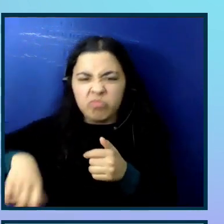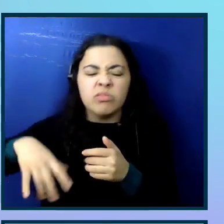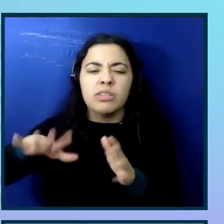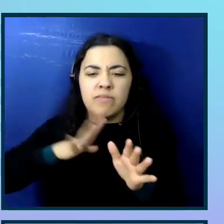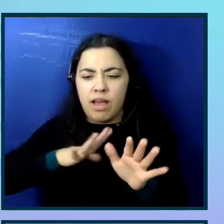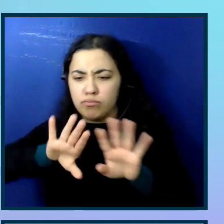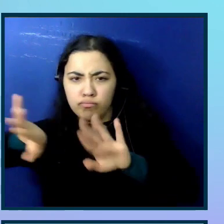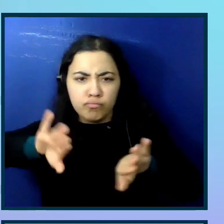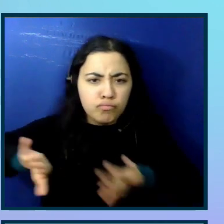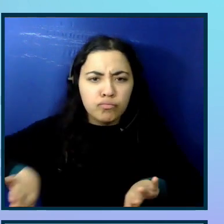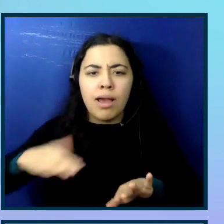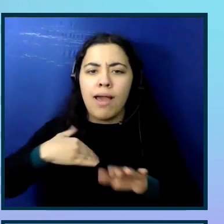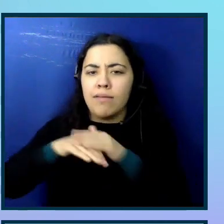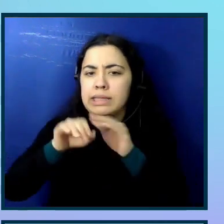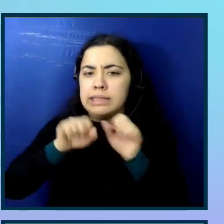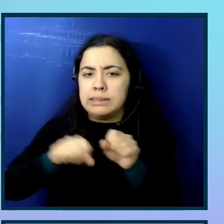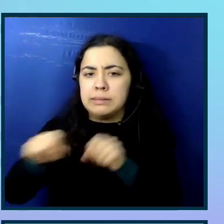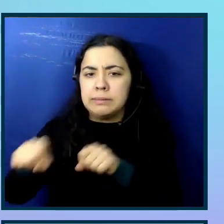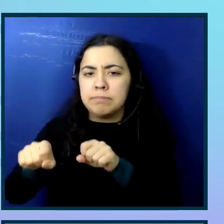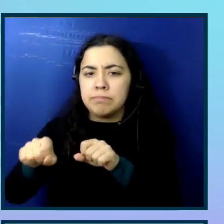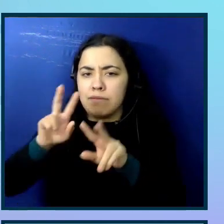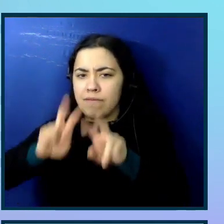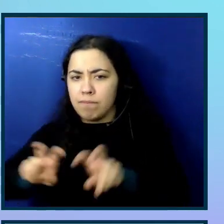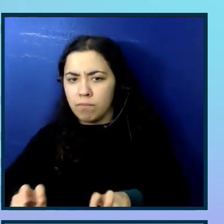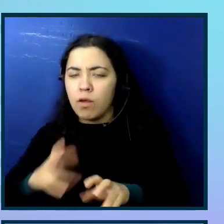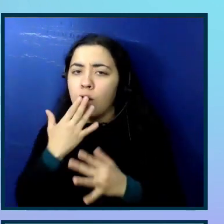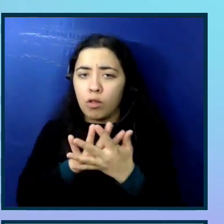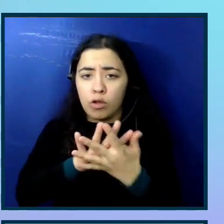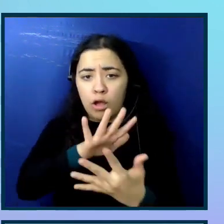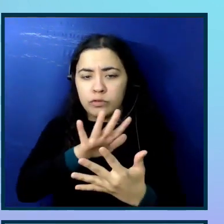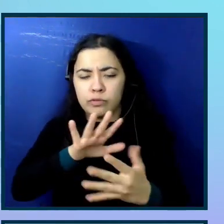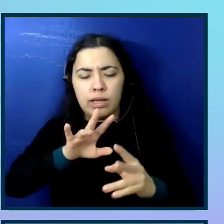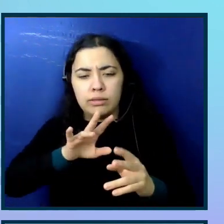We did a lot of color contrasts, simulations and perception simulations.